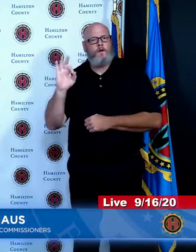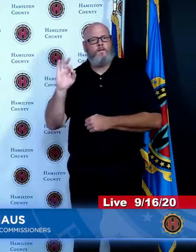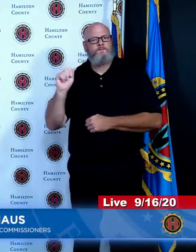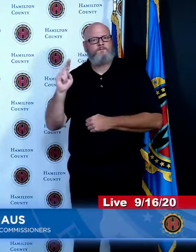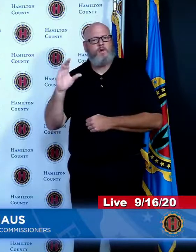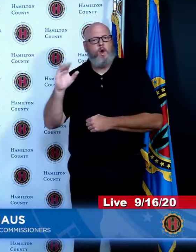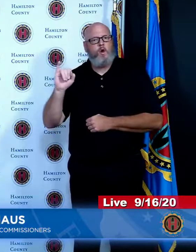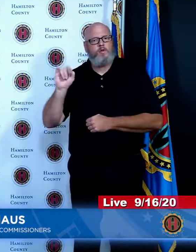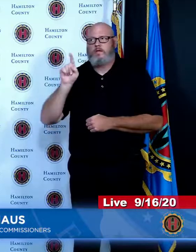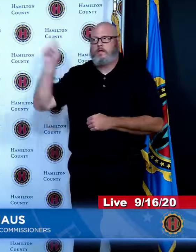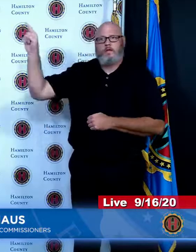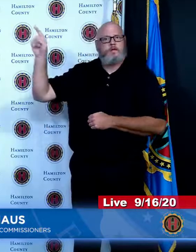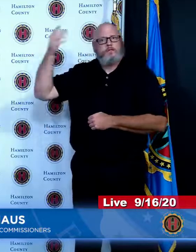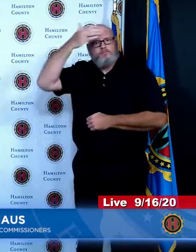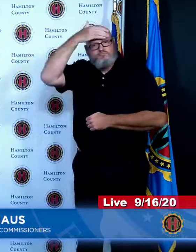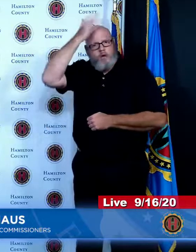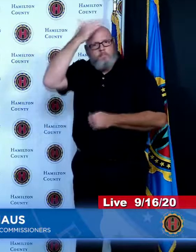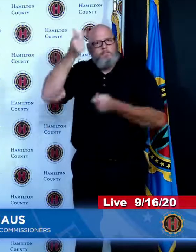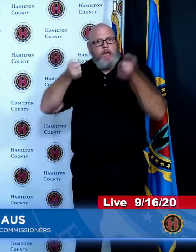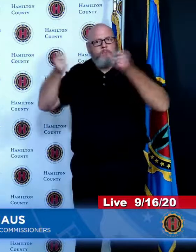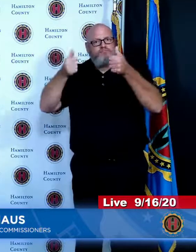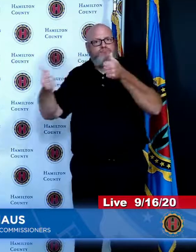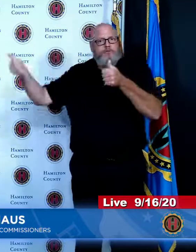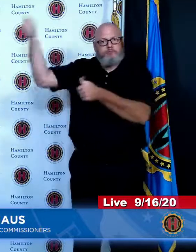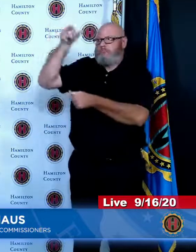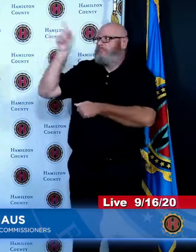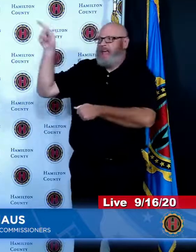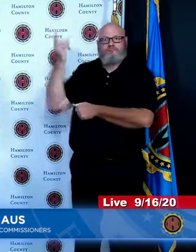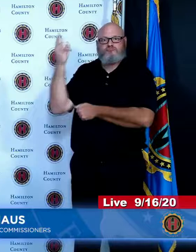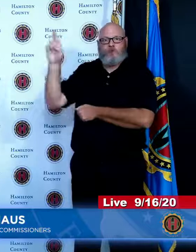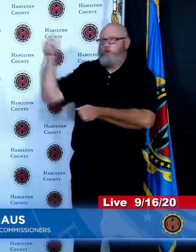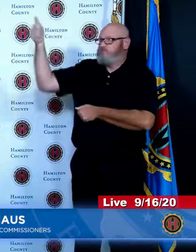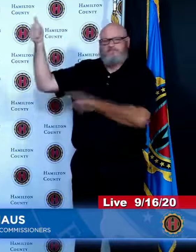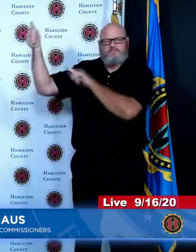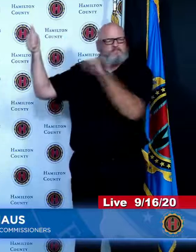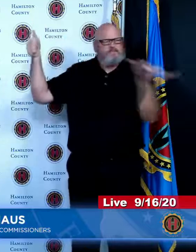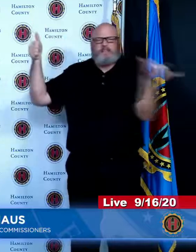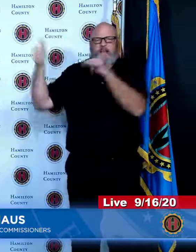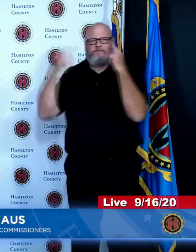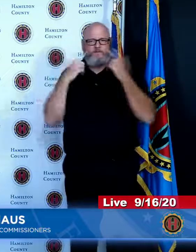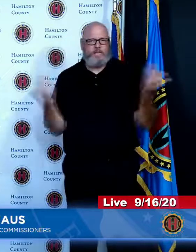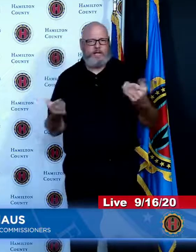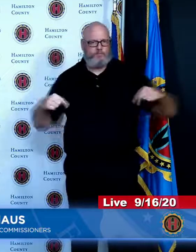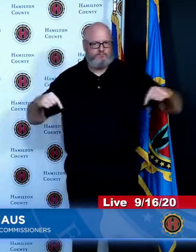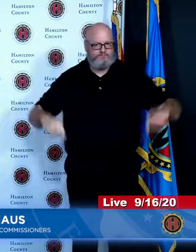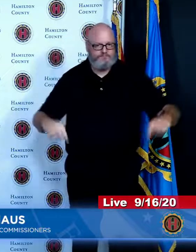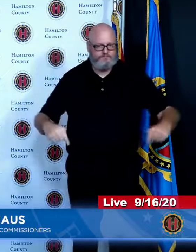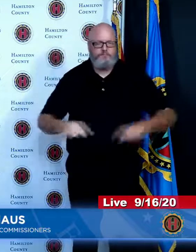he's the Medical Director of Hamilton County Public Health amongst other things and so he is going to run through the